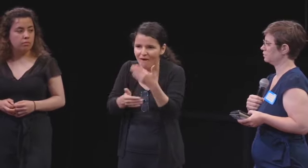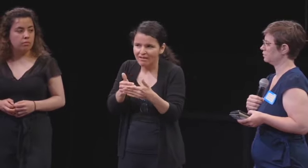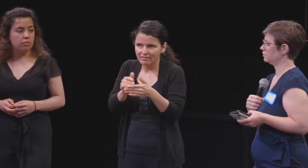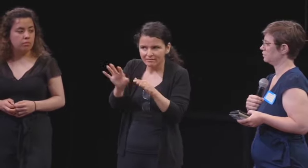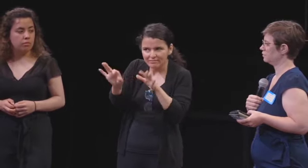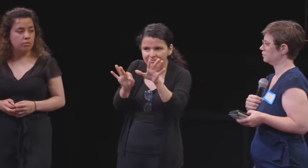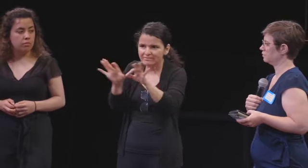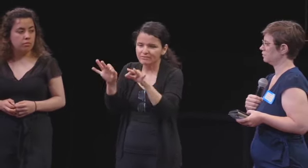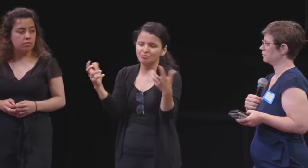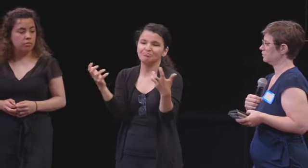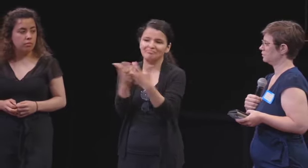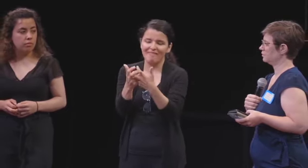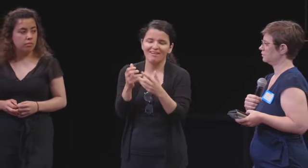they have to fit with the character,